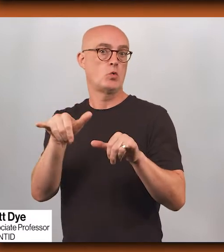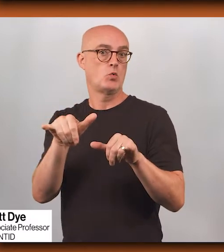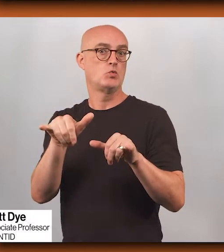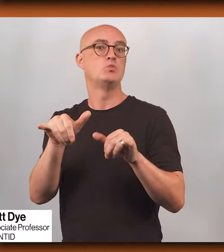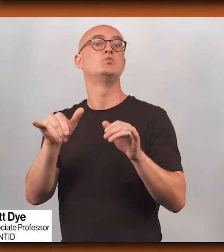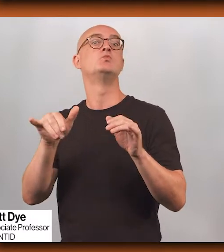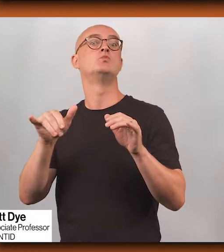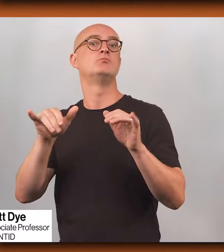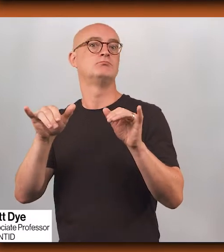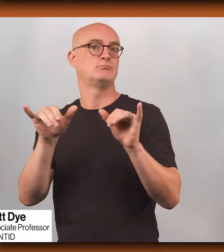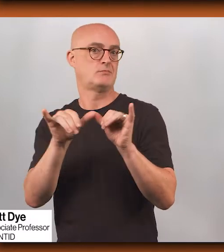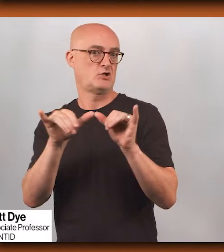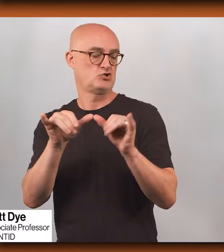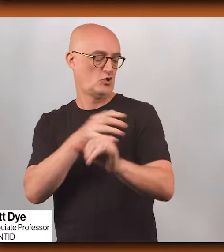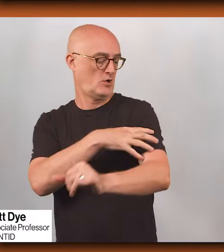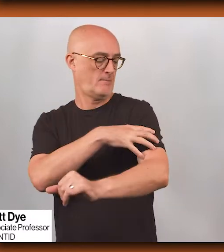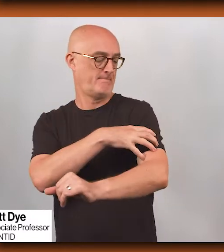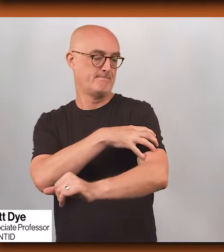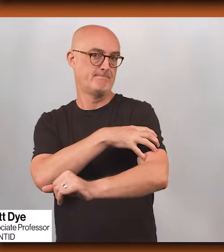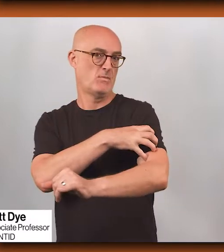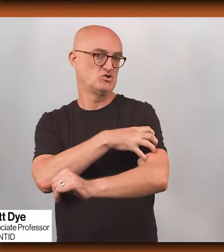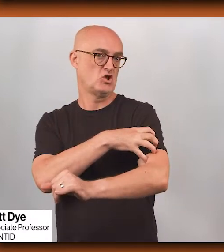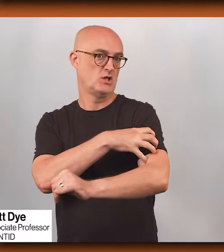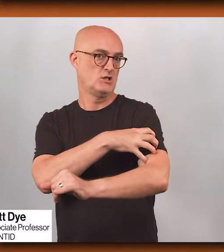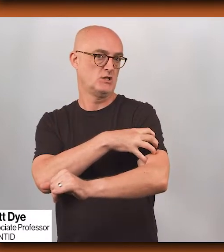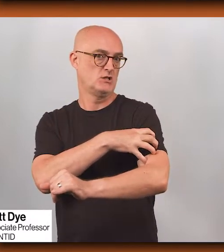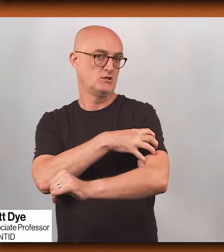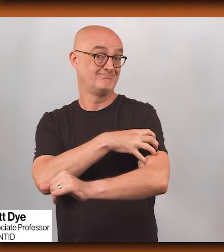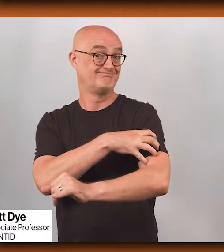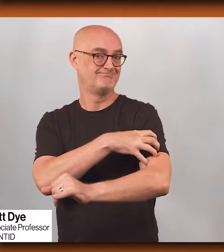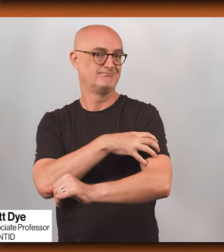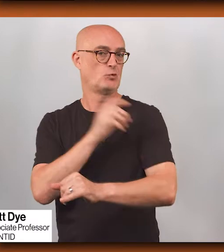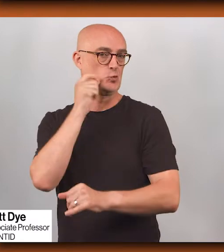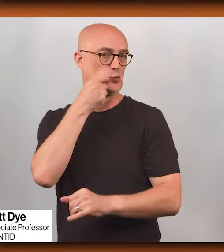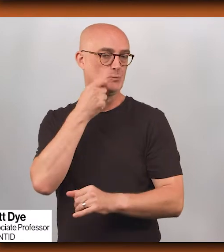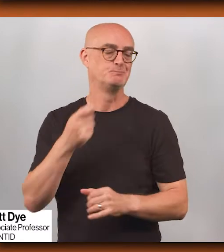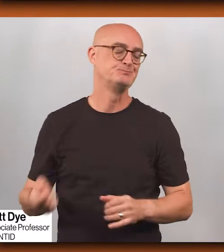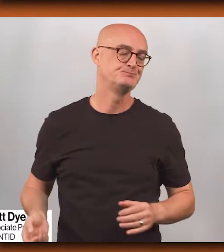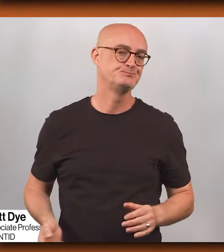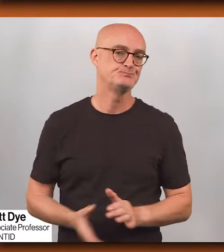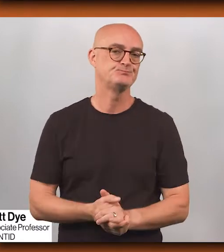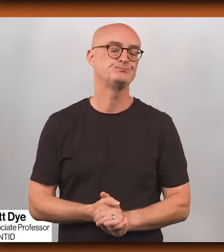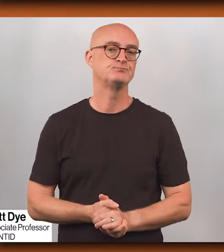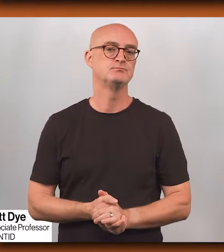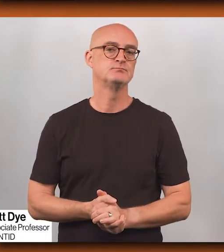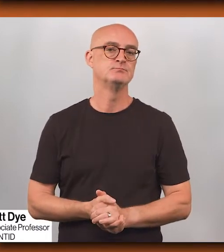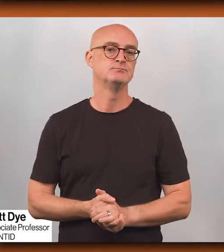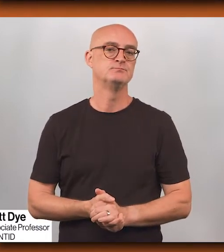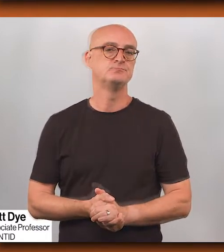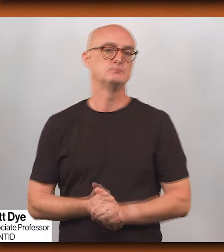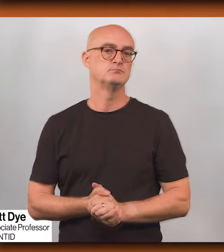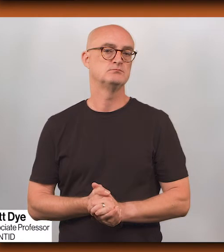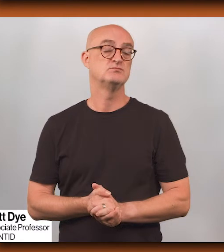to model the muscles of both arms, and so we can also study the muscle activations of different signs.